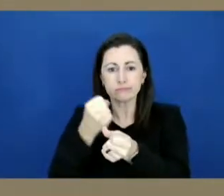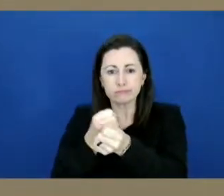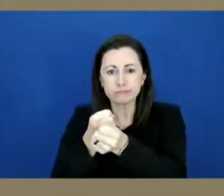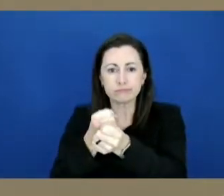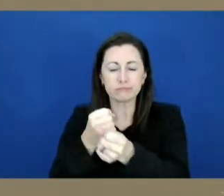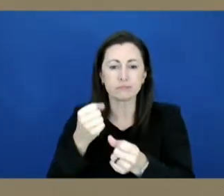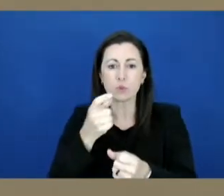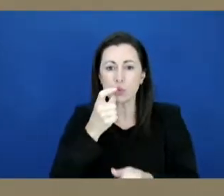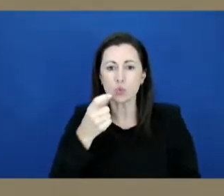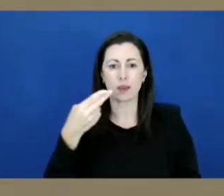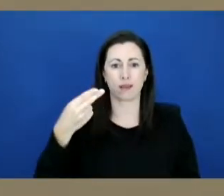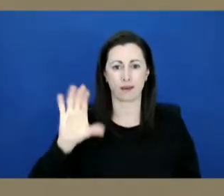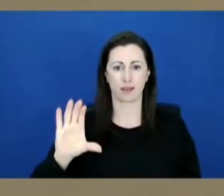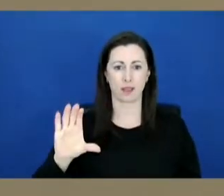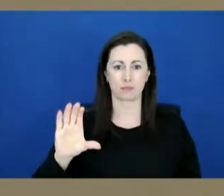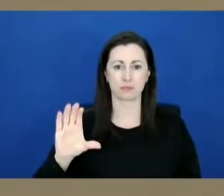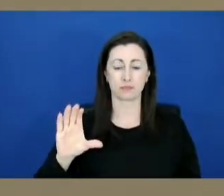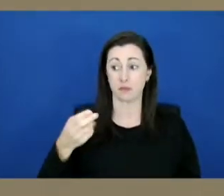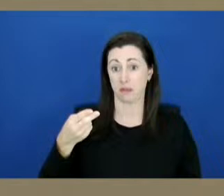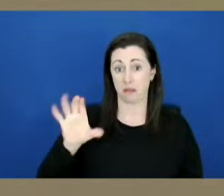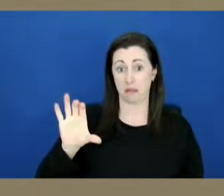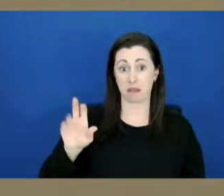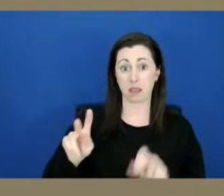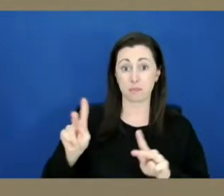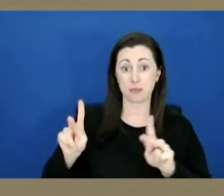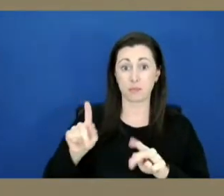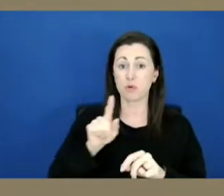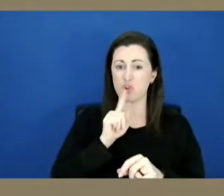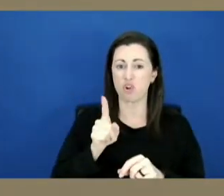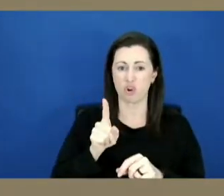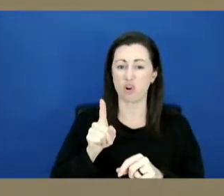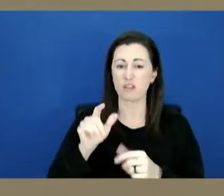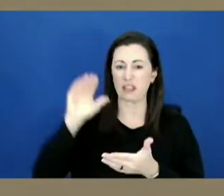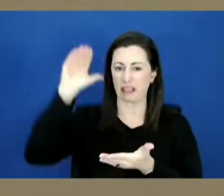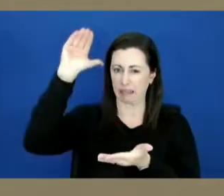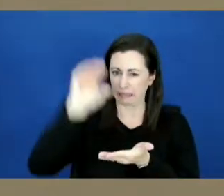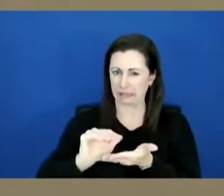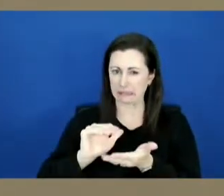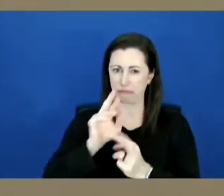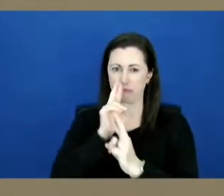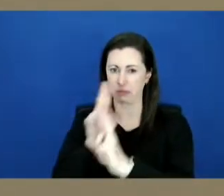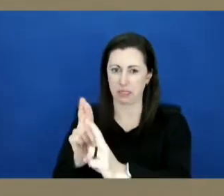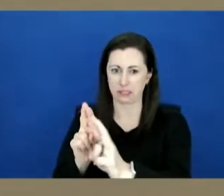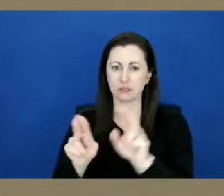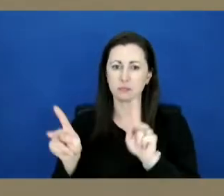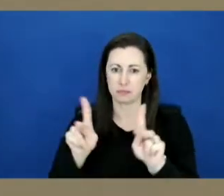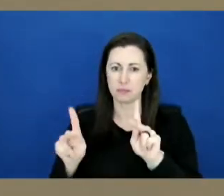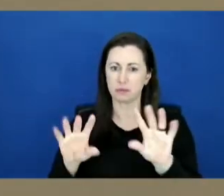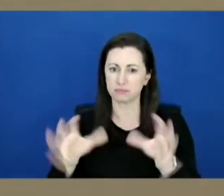THOSE OF US WHO ARE HANDICAPPED,